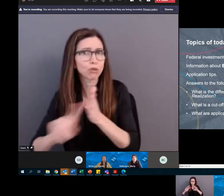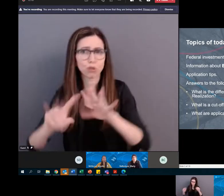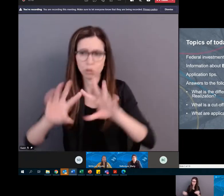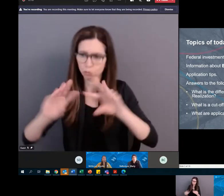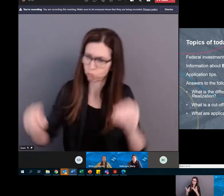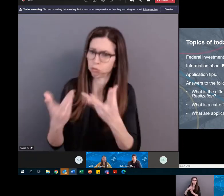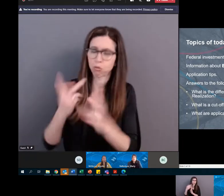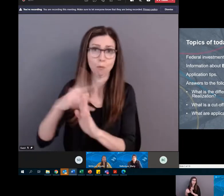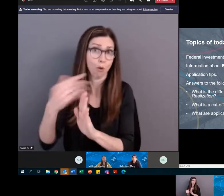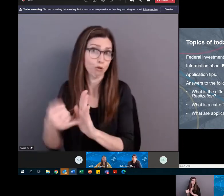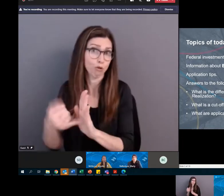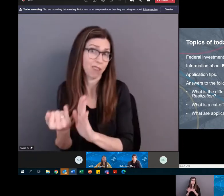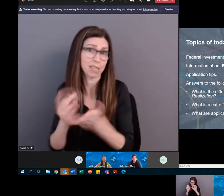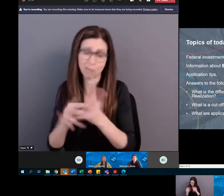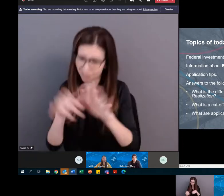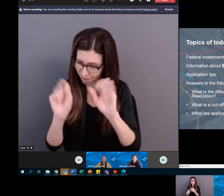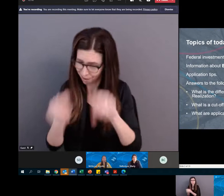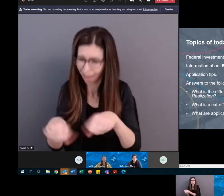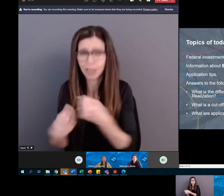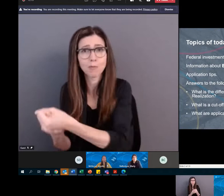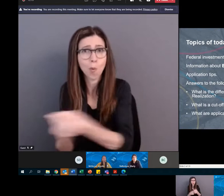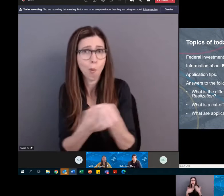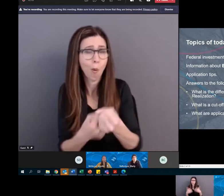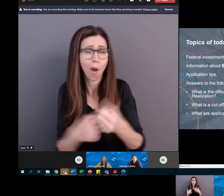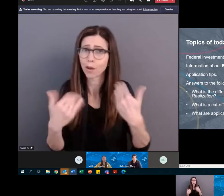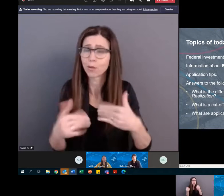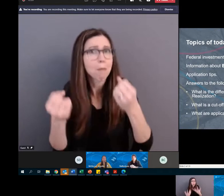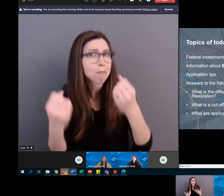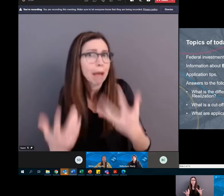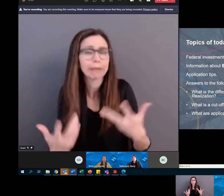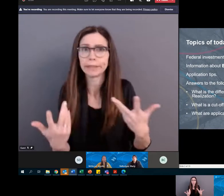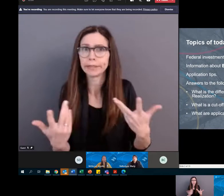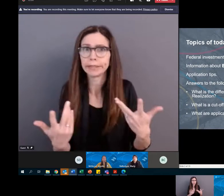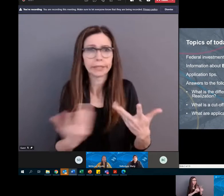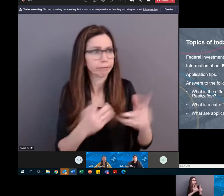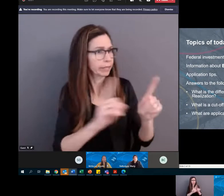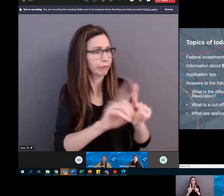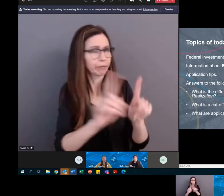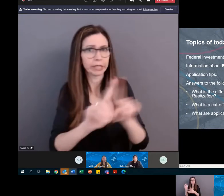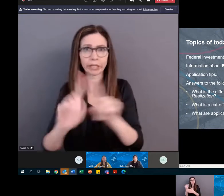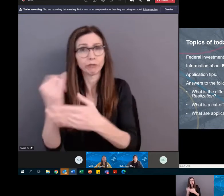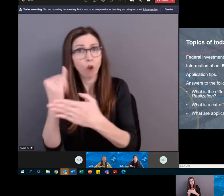and projects, including projects proposed by new and